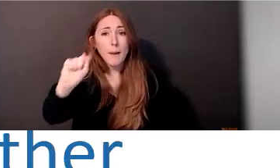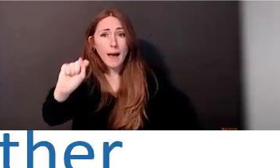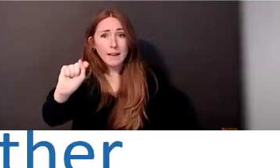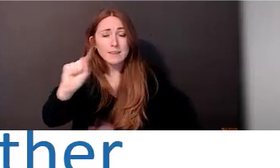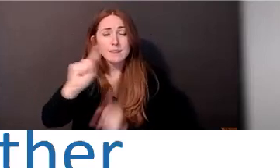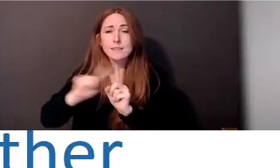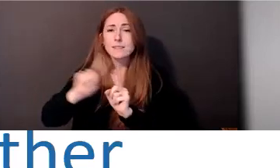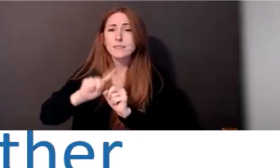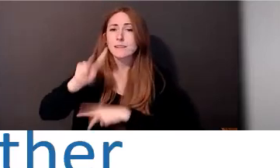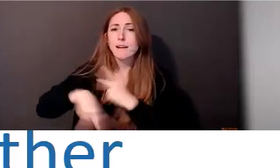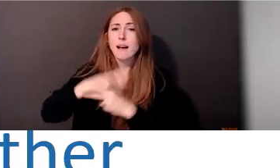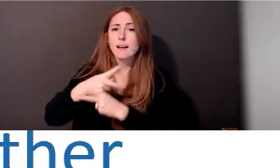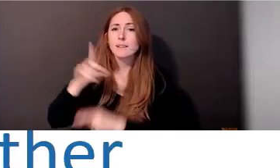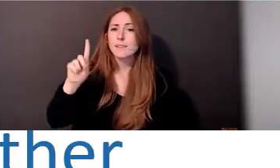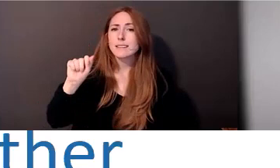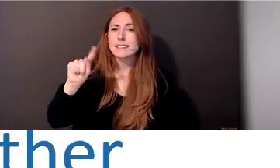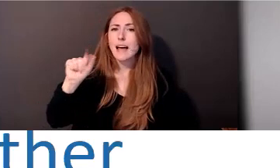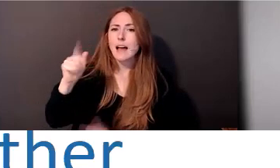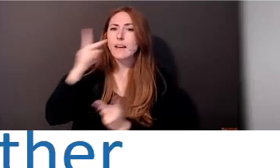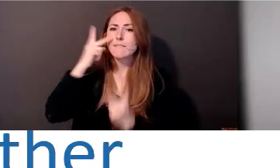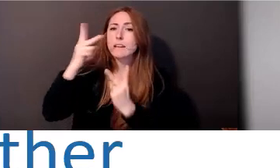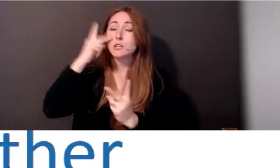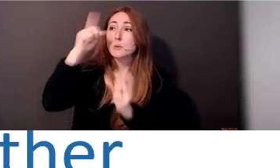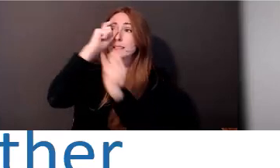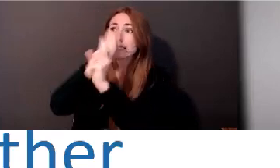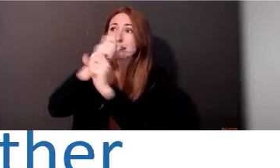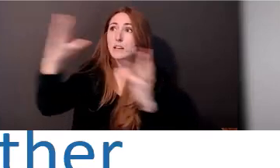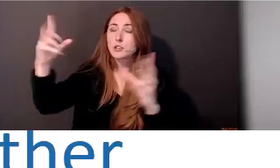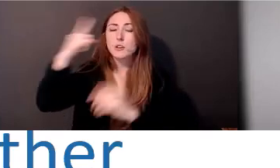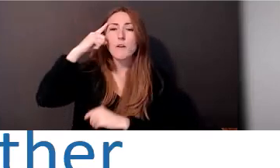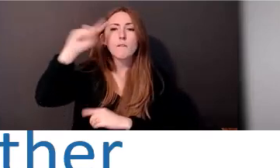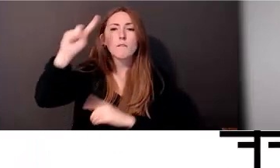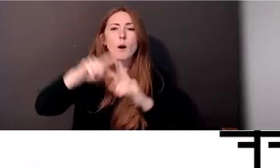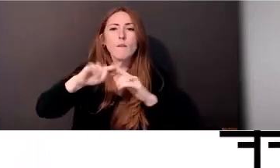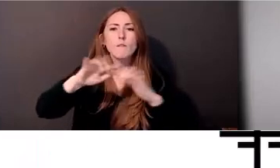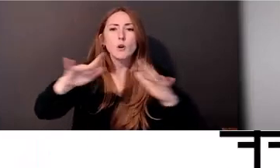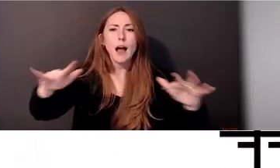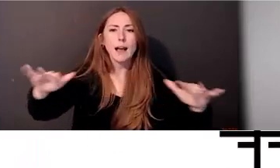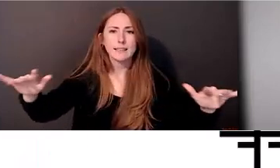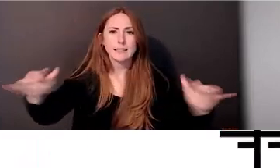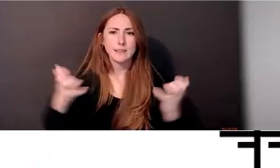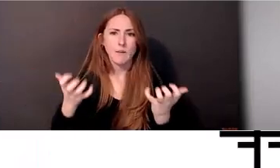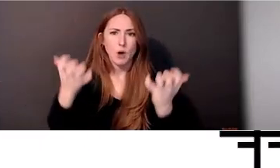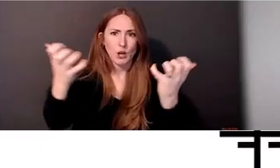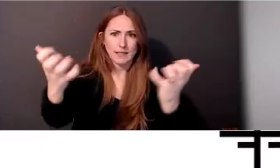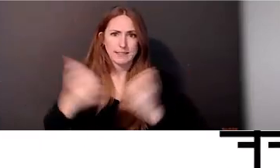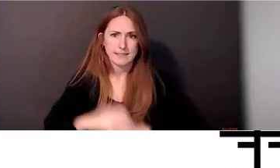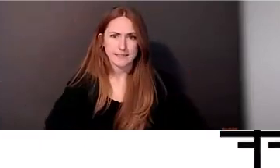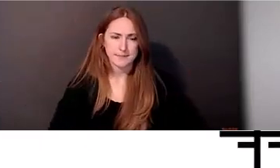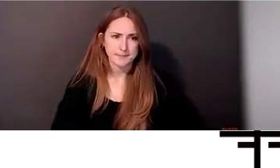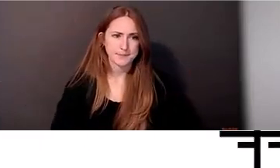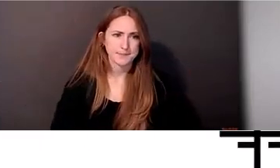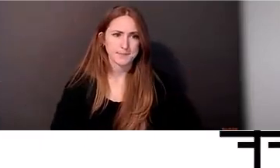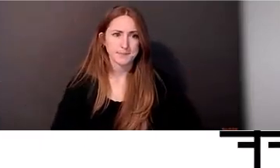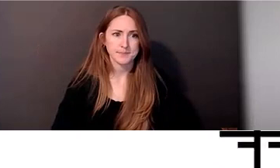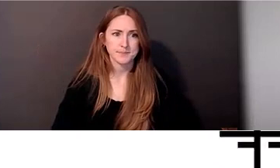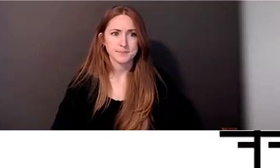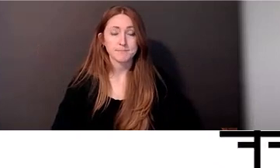for varieties of audiences. Next slide, please. So the impetus for this work--